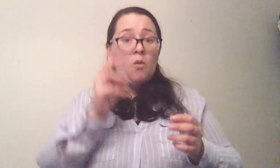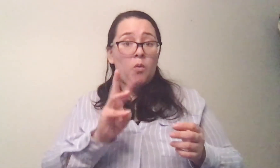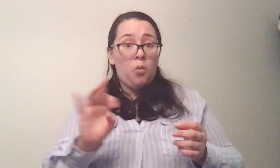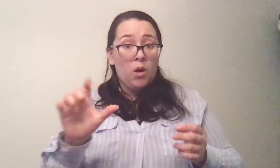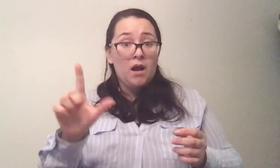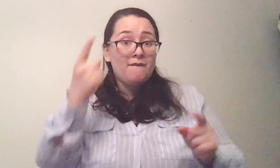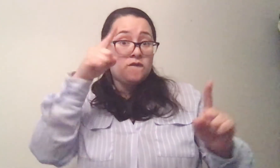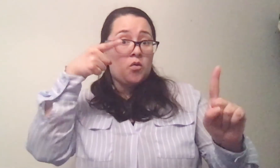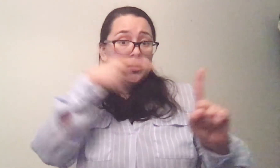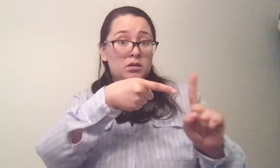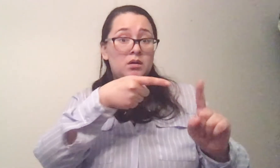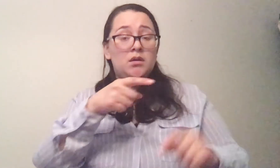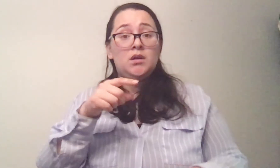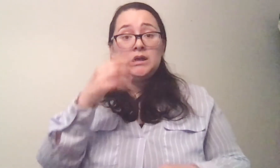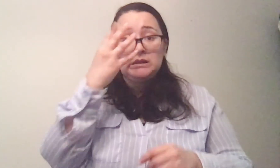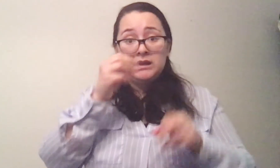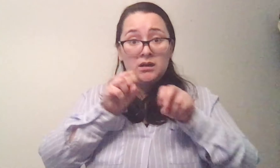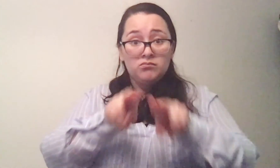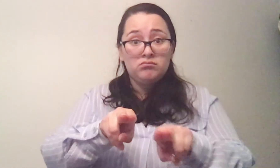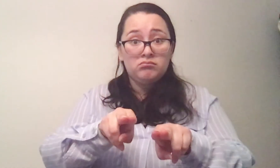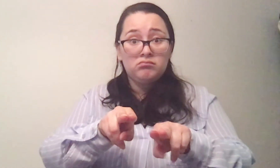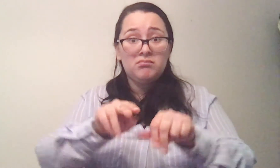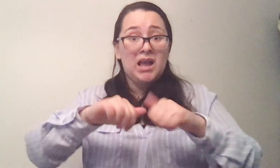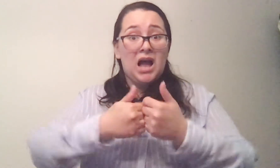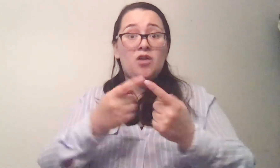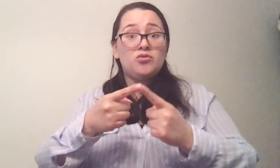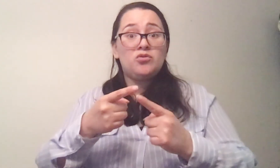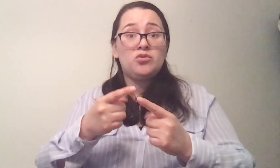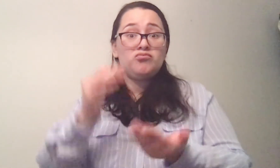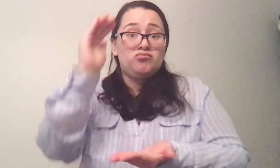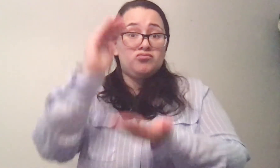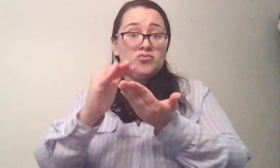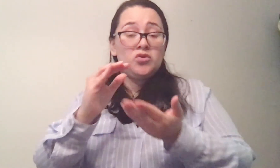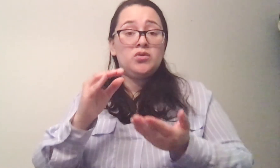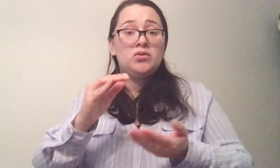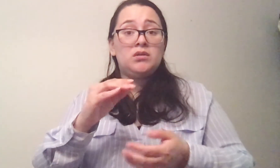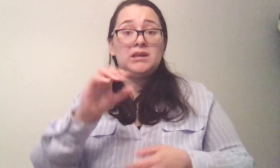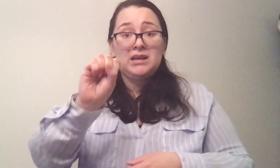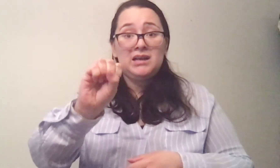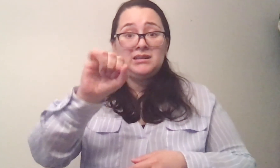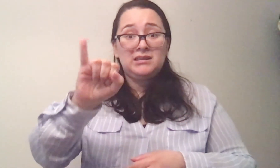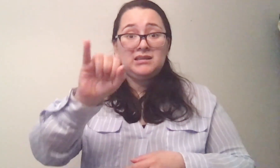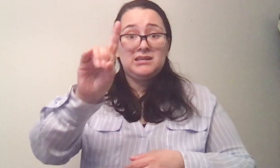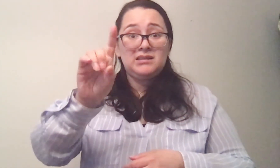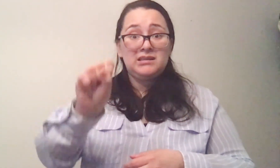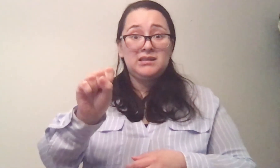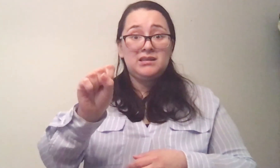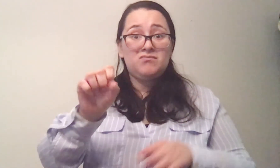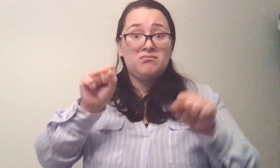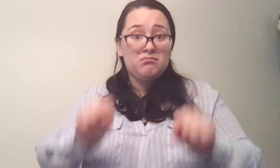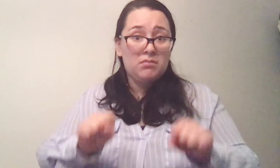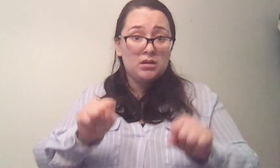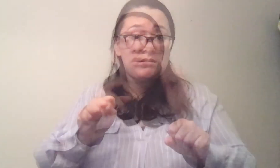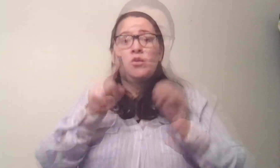Well, for co-sleeping, how to reduce the risk for SIDS.